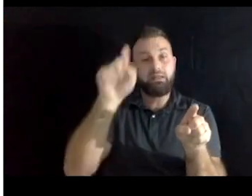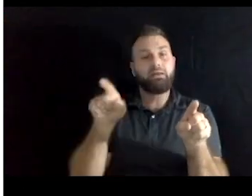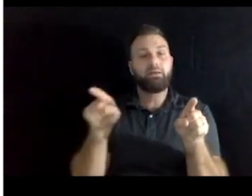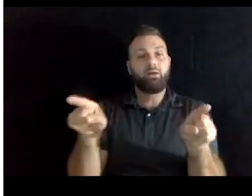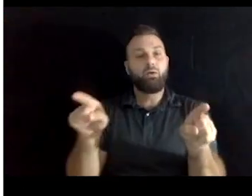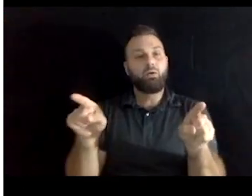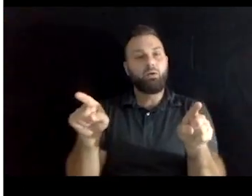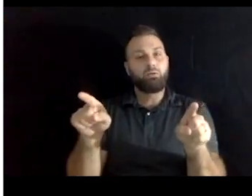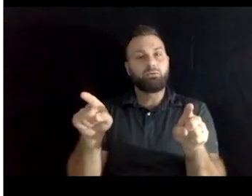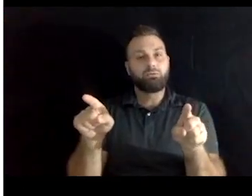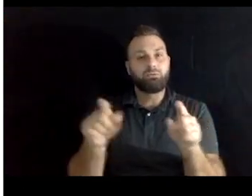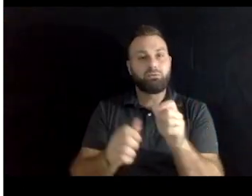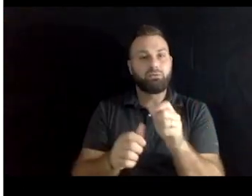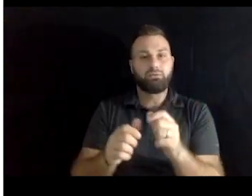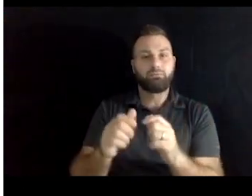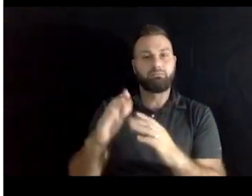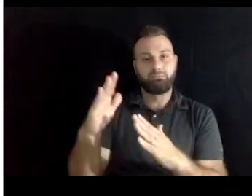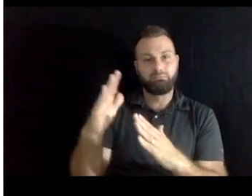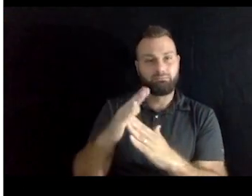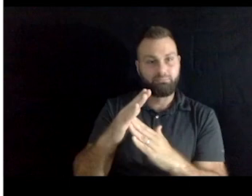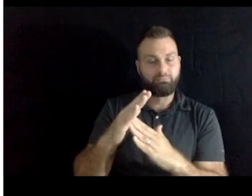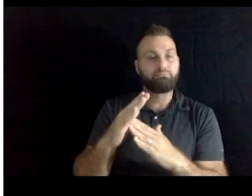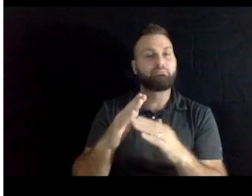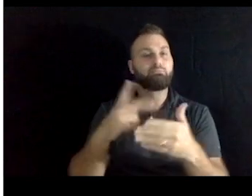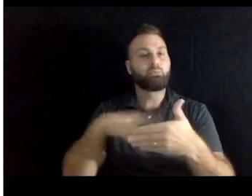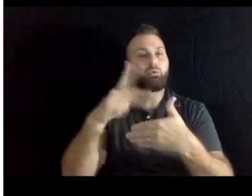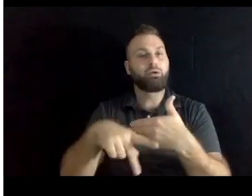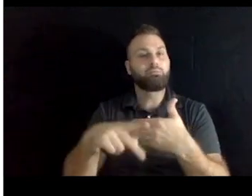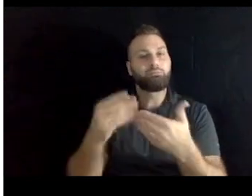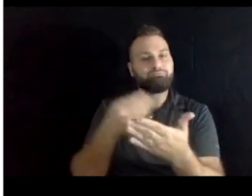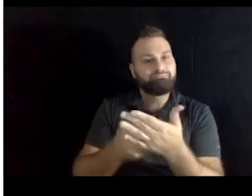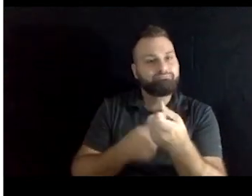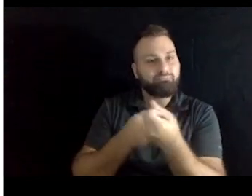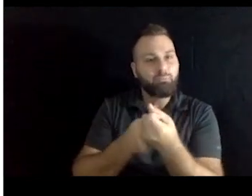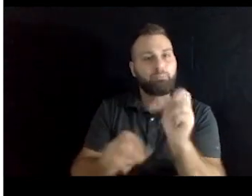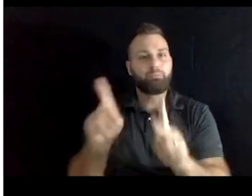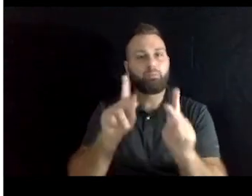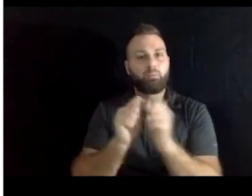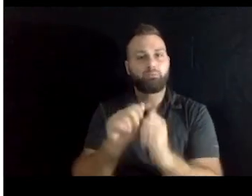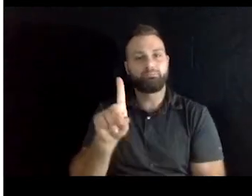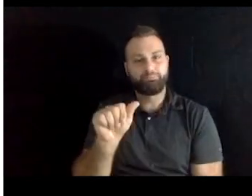with disabilities in the United States. The Social Security SSDI stands for